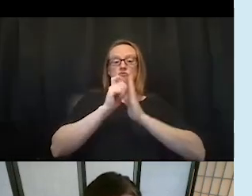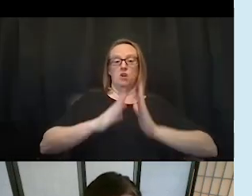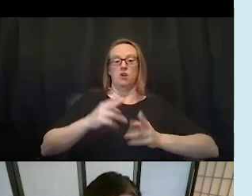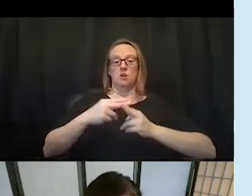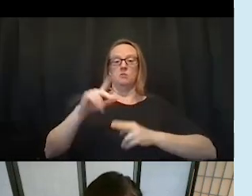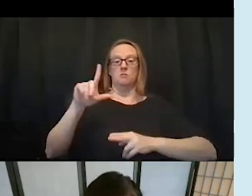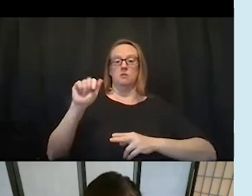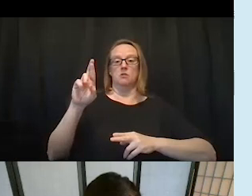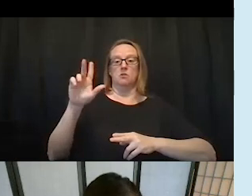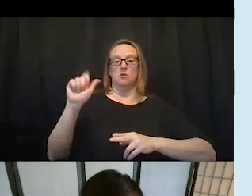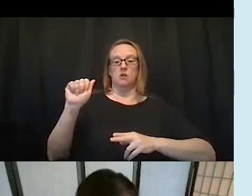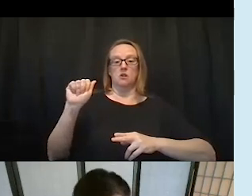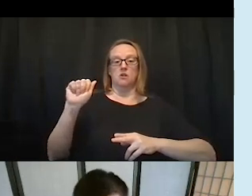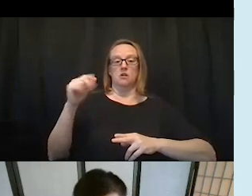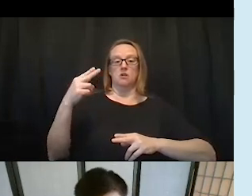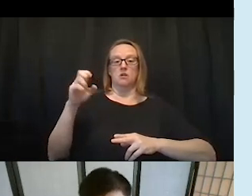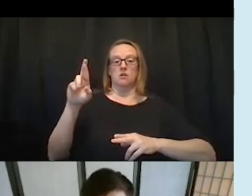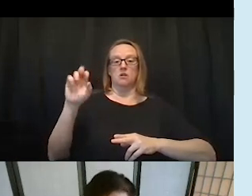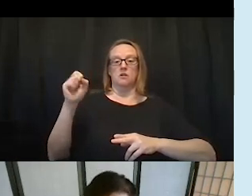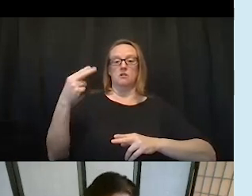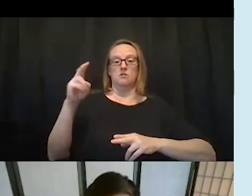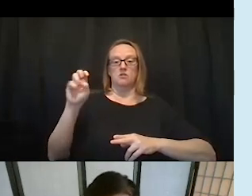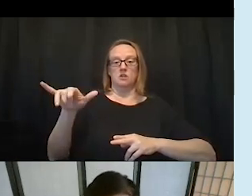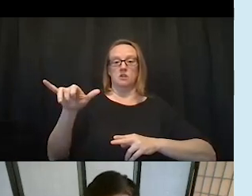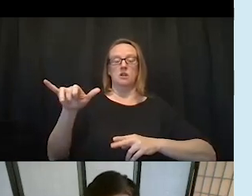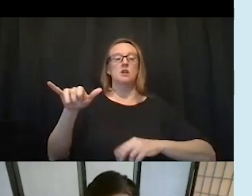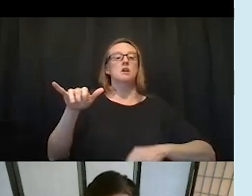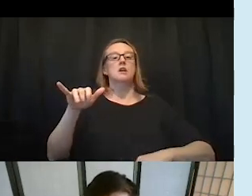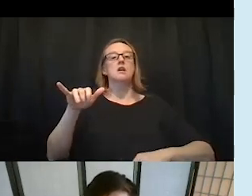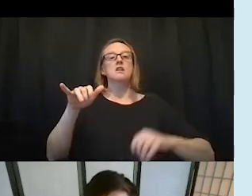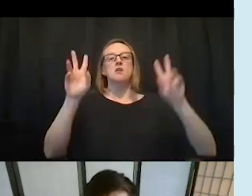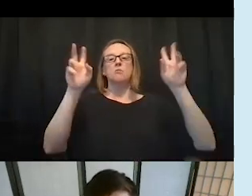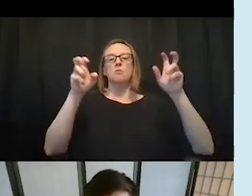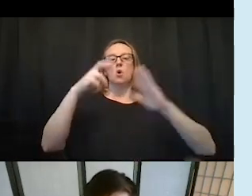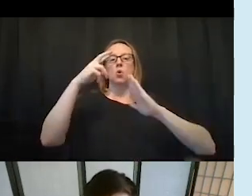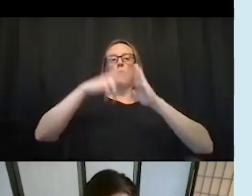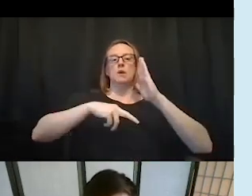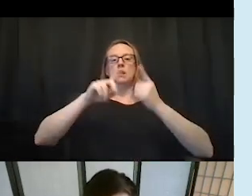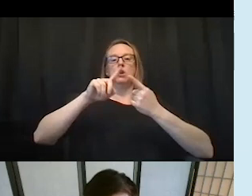Reading to The Cooks and I'm just going to read it to you all and I want you to just feel- let